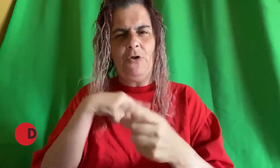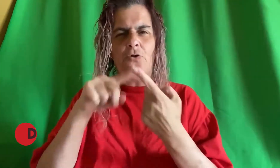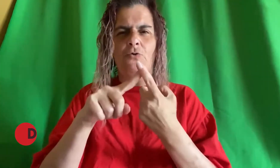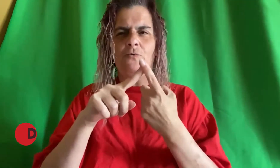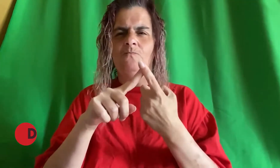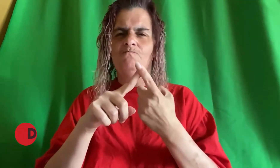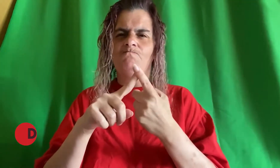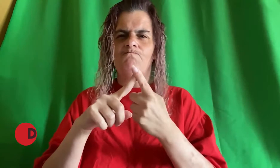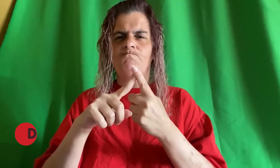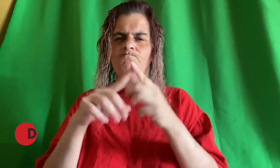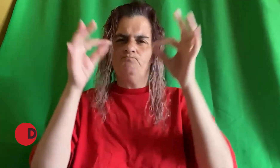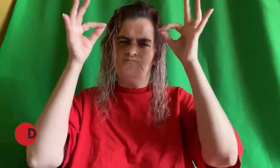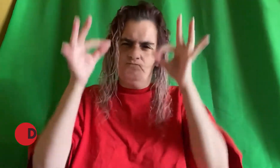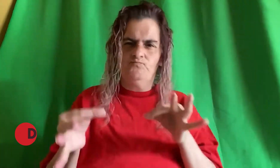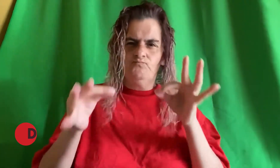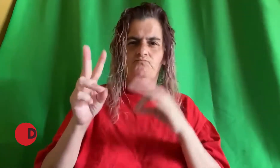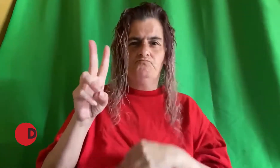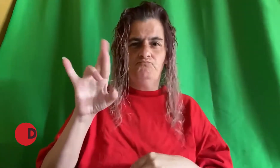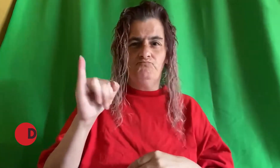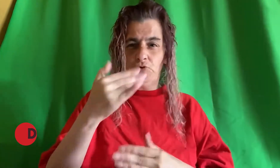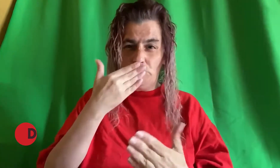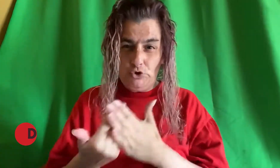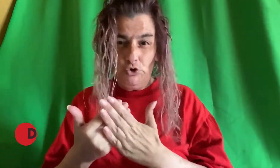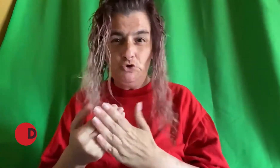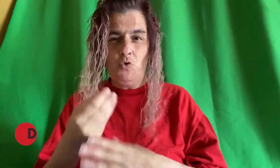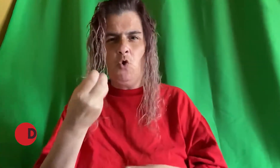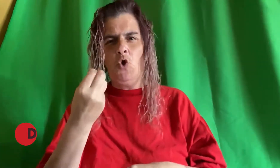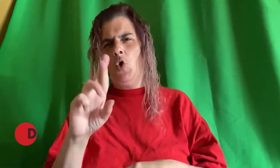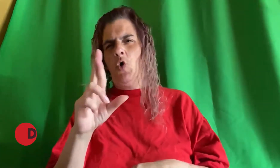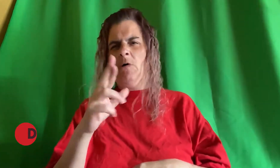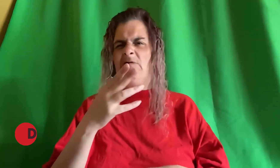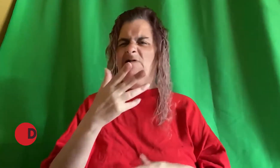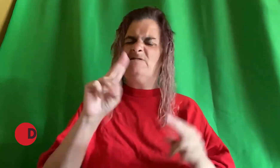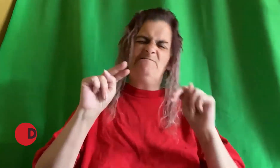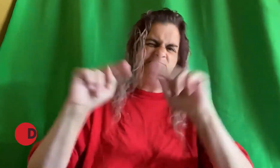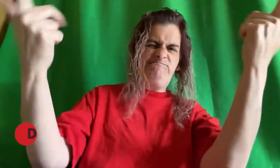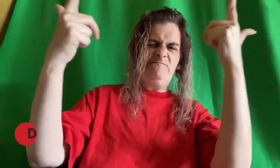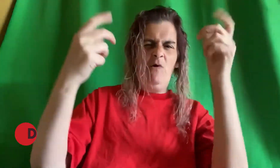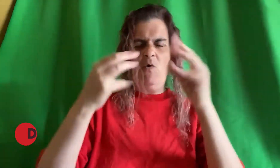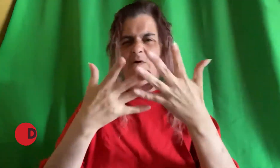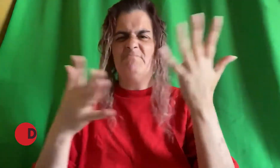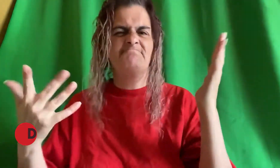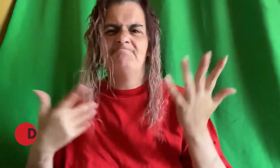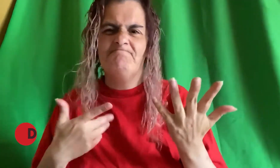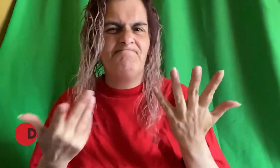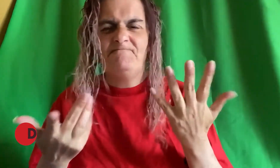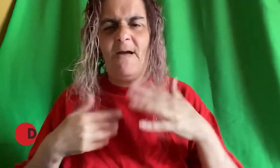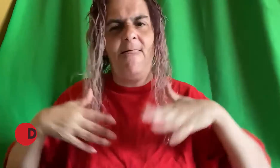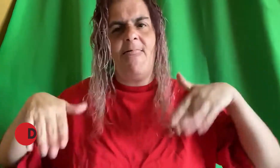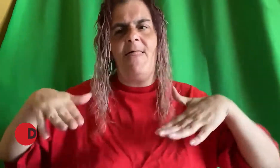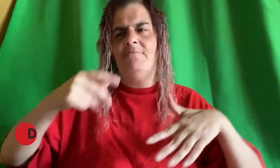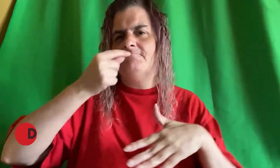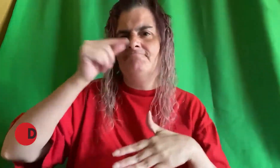to determine if VRI is good or not good.